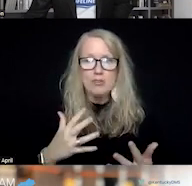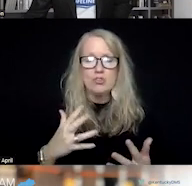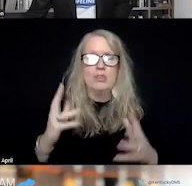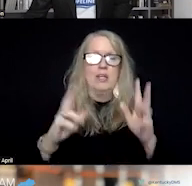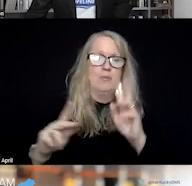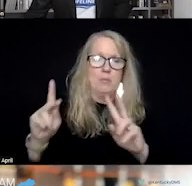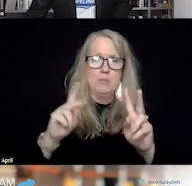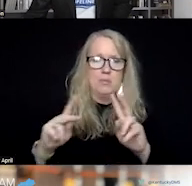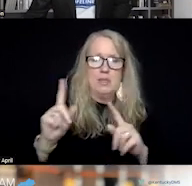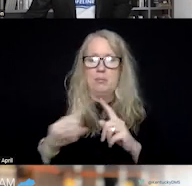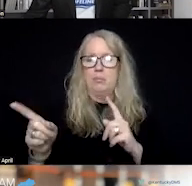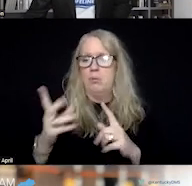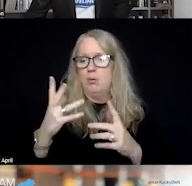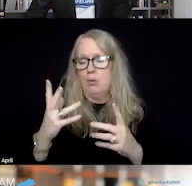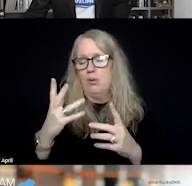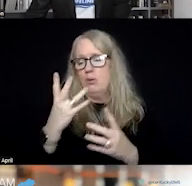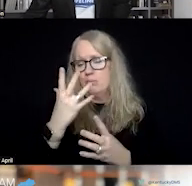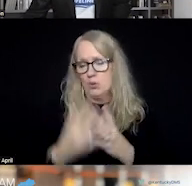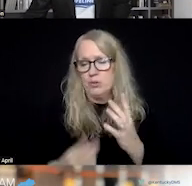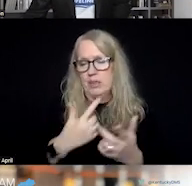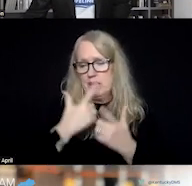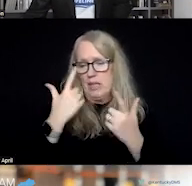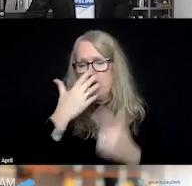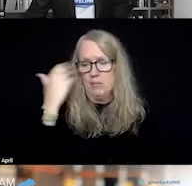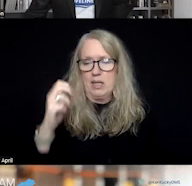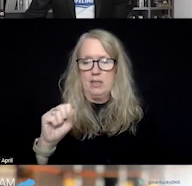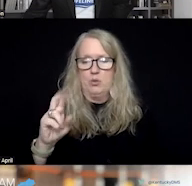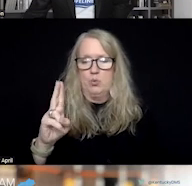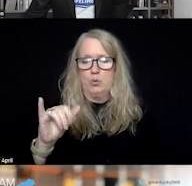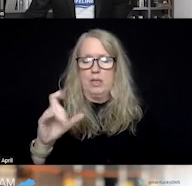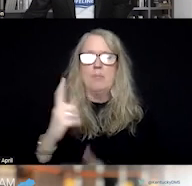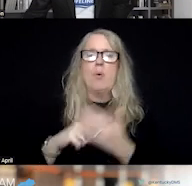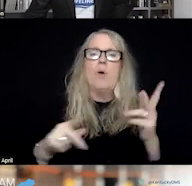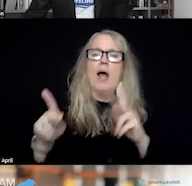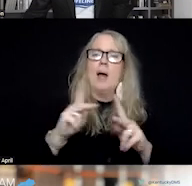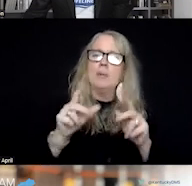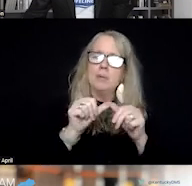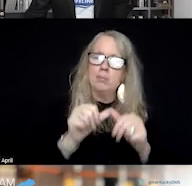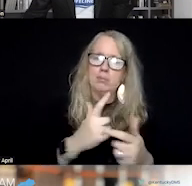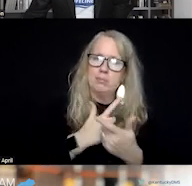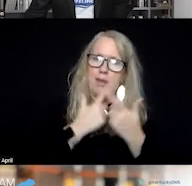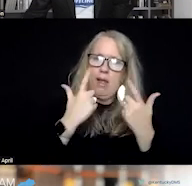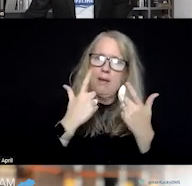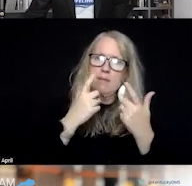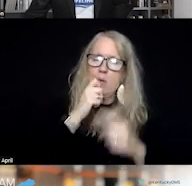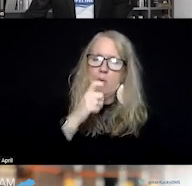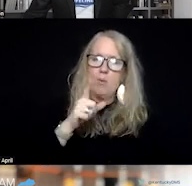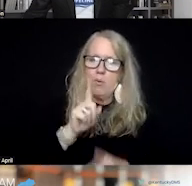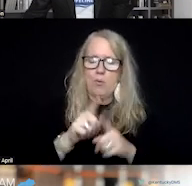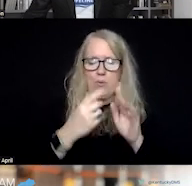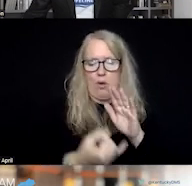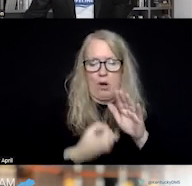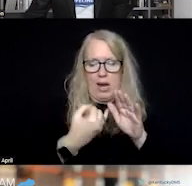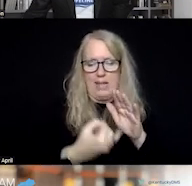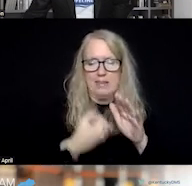LIFE TO SUICIDE, BUT WHAT HAPPENS TO THE PEOPLE WHO ARE LEFT WHO